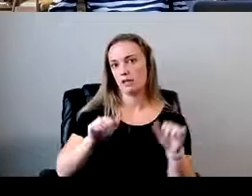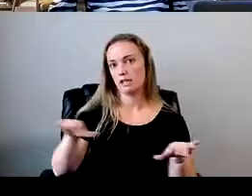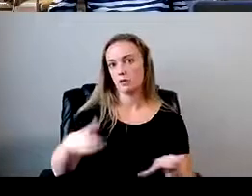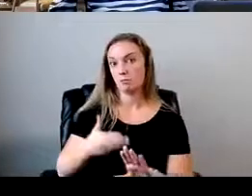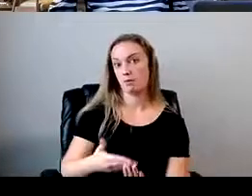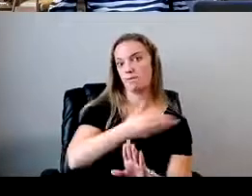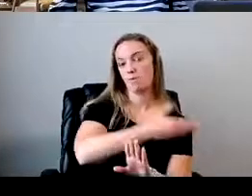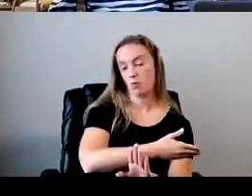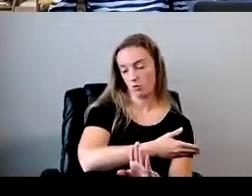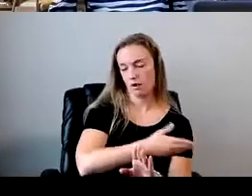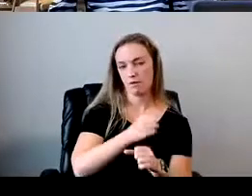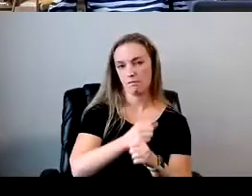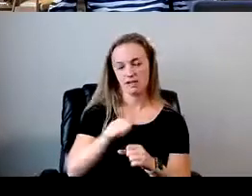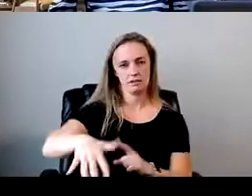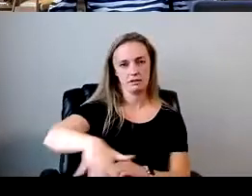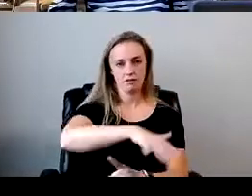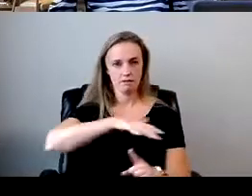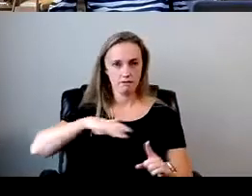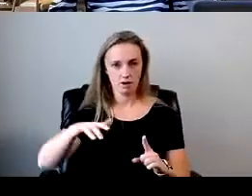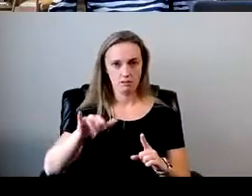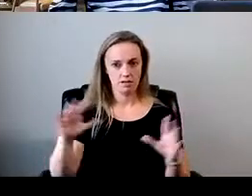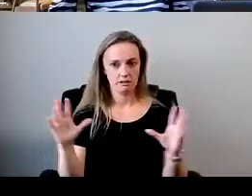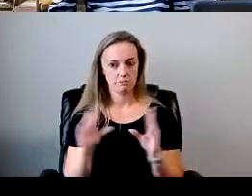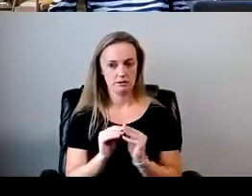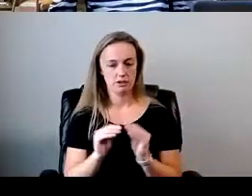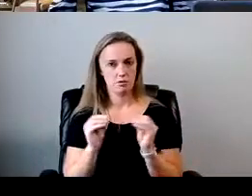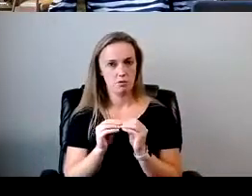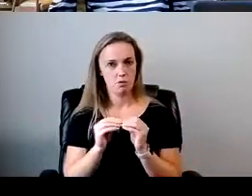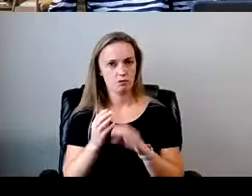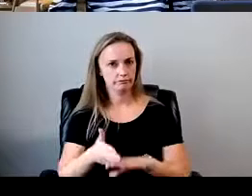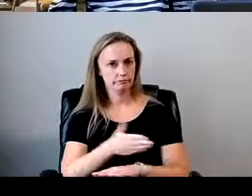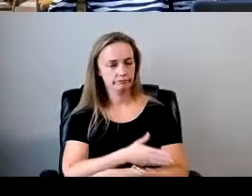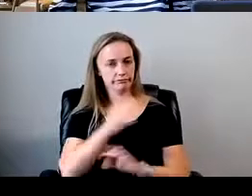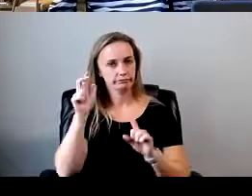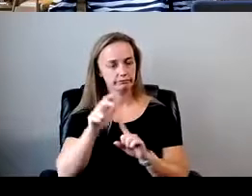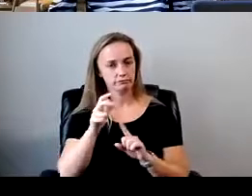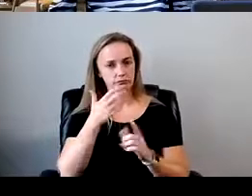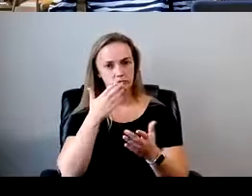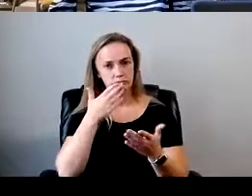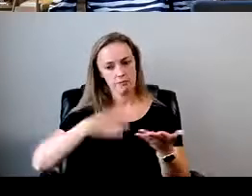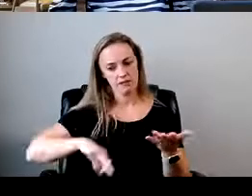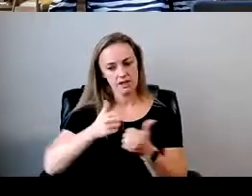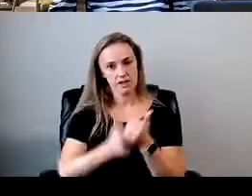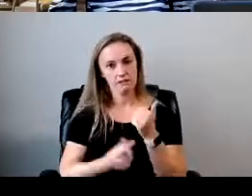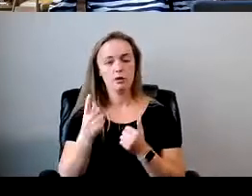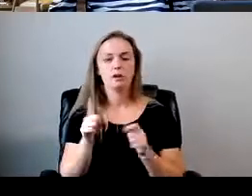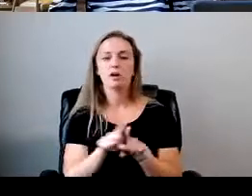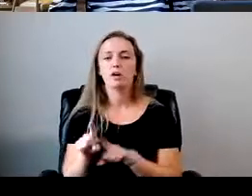this environment and the session better for everyone. But also that doesn't mean that we don't ask for individual preferences.